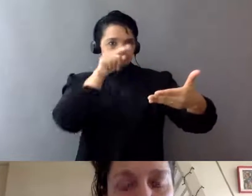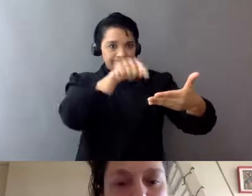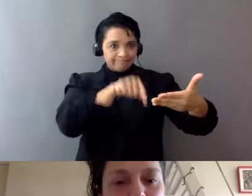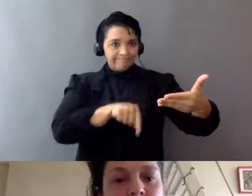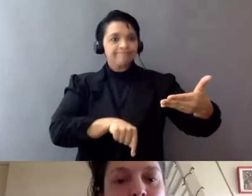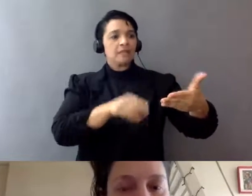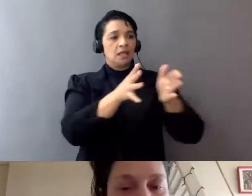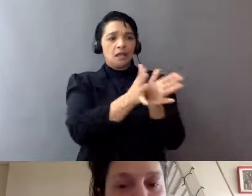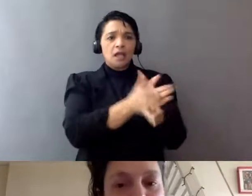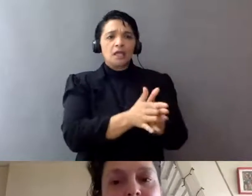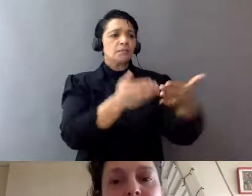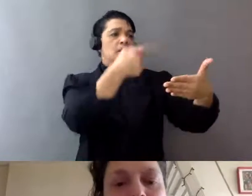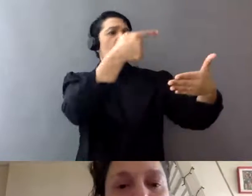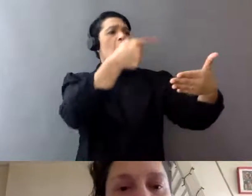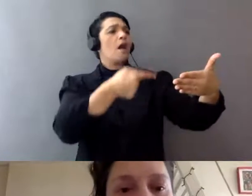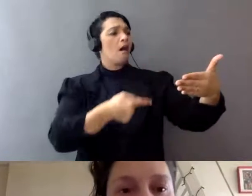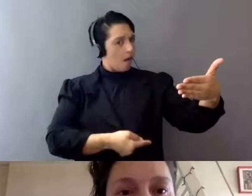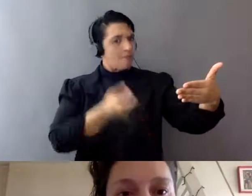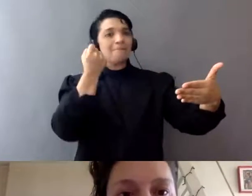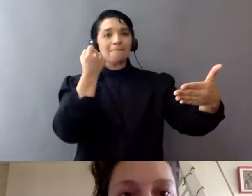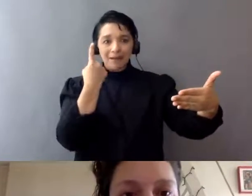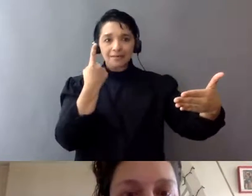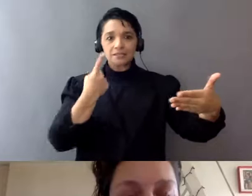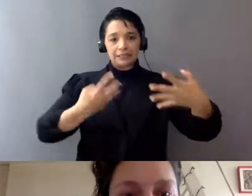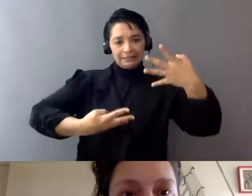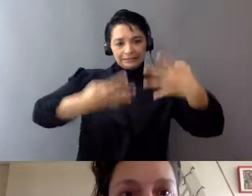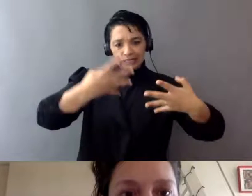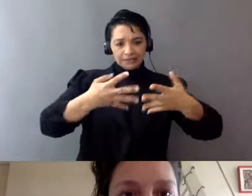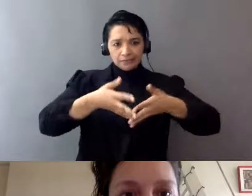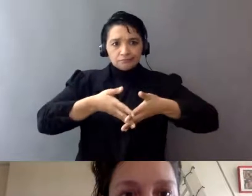It gives you a very good understanding on how you can start that work.